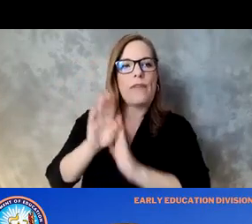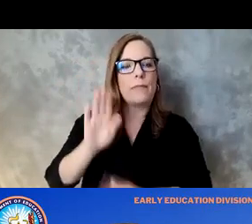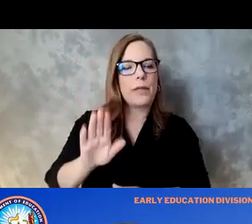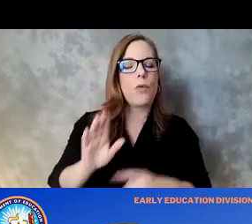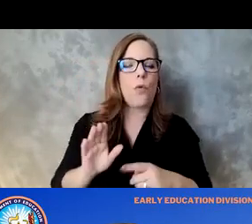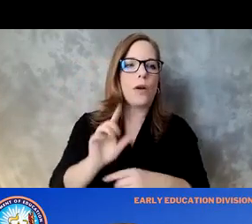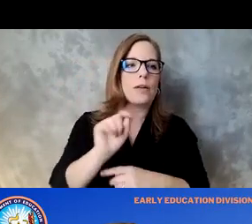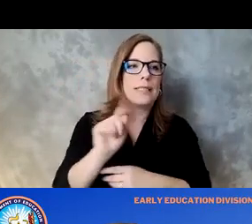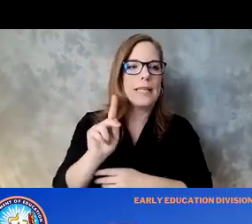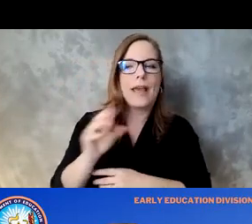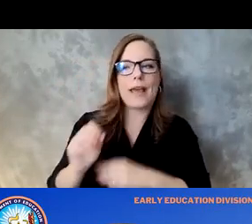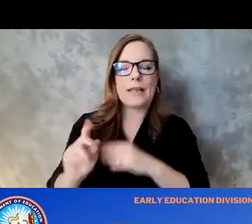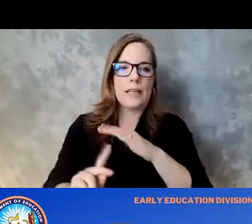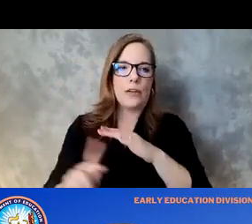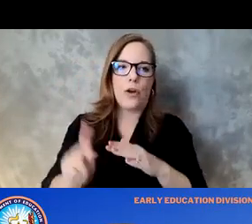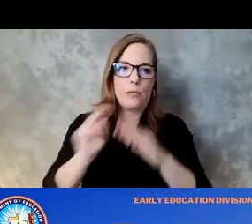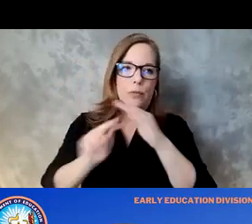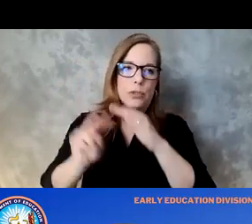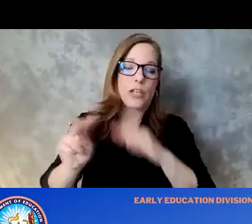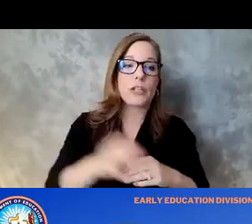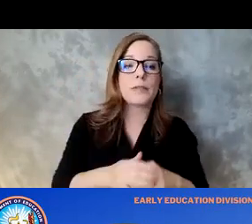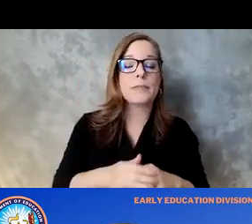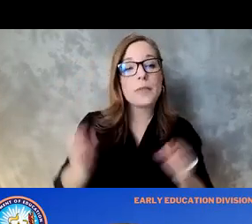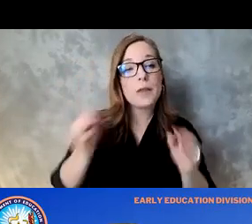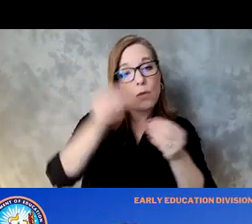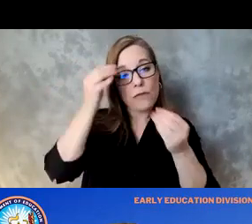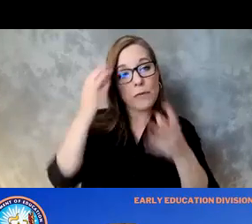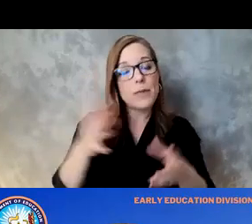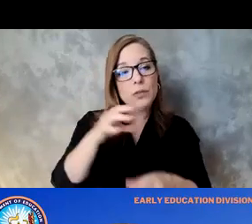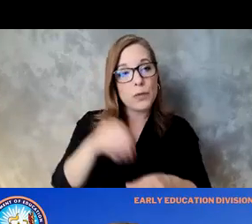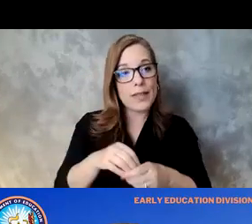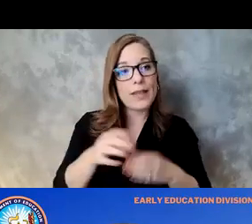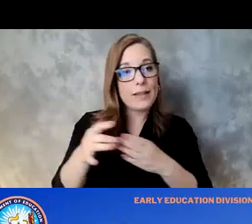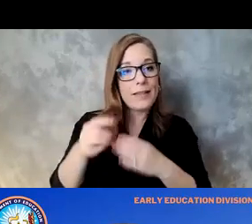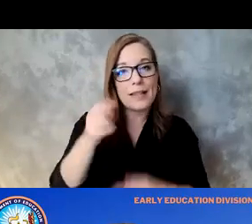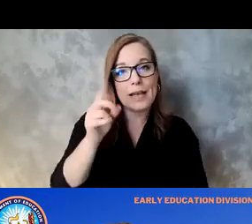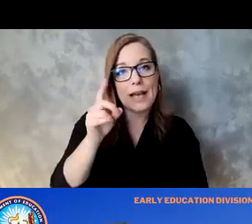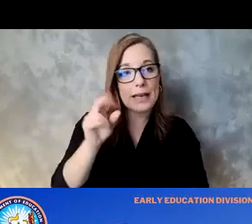information on this in the UPK Planning and Implementation Guidance along with key considerations